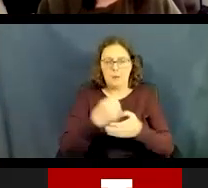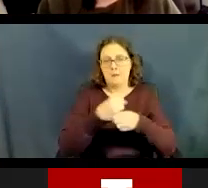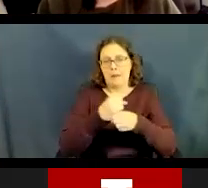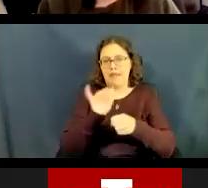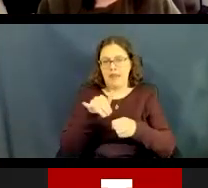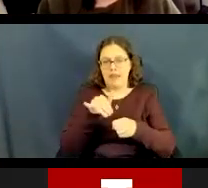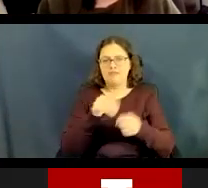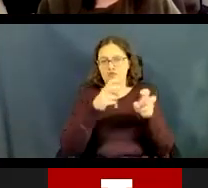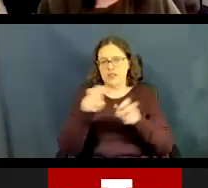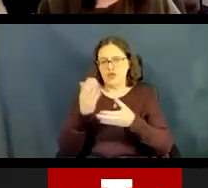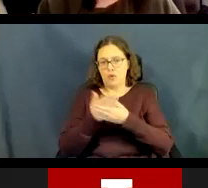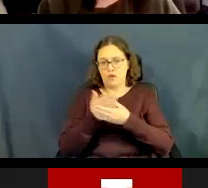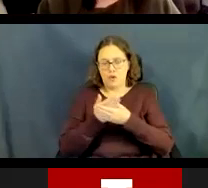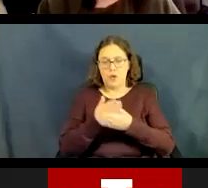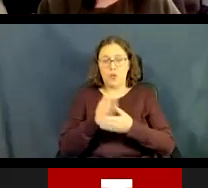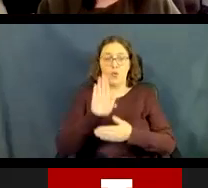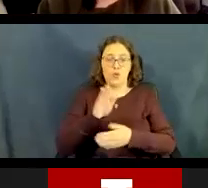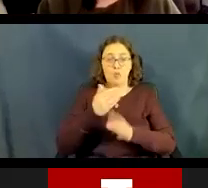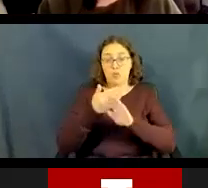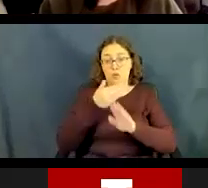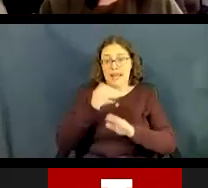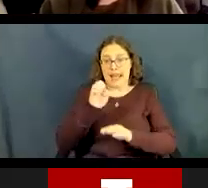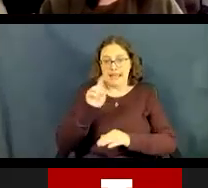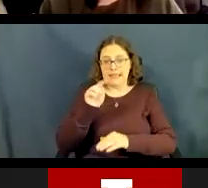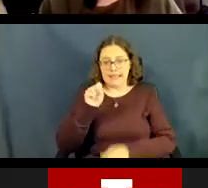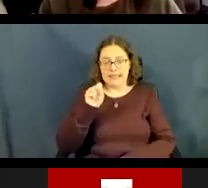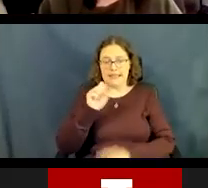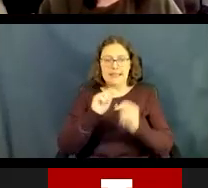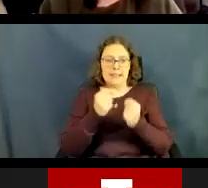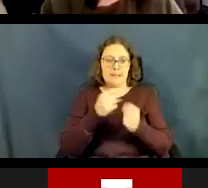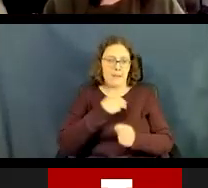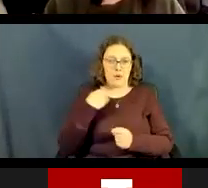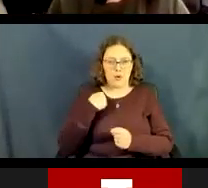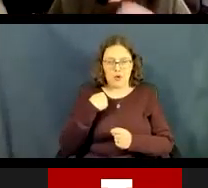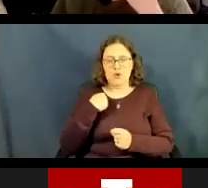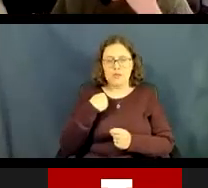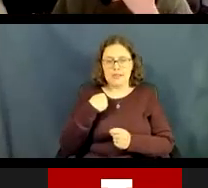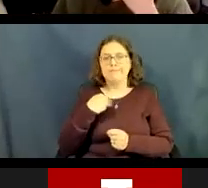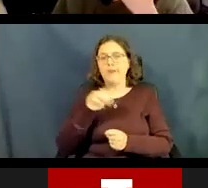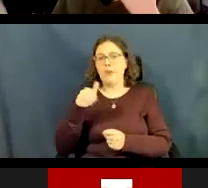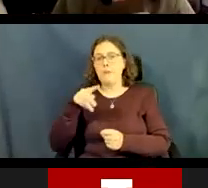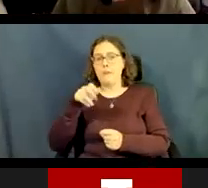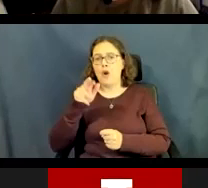Your pre-ads team members paraprofessionals that work with you.